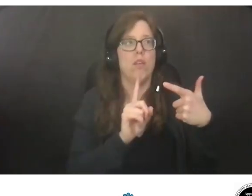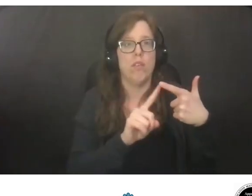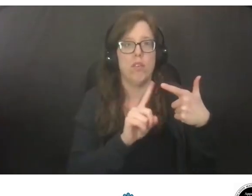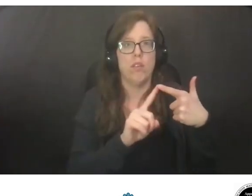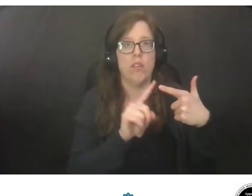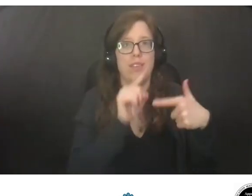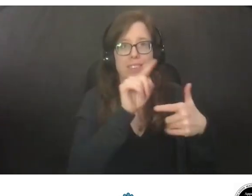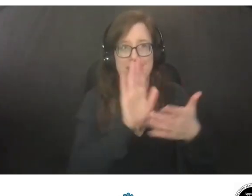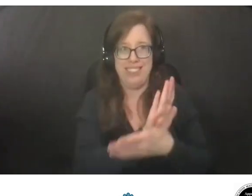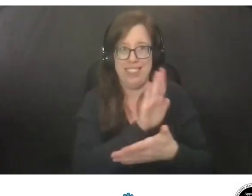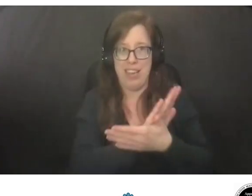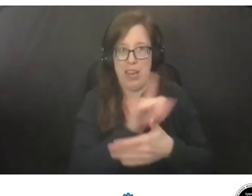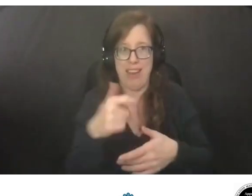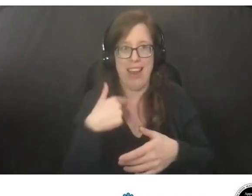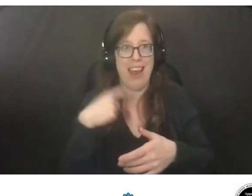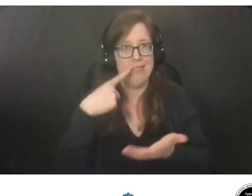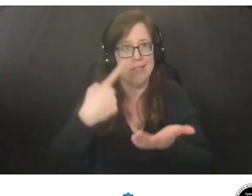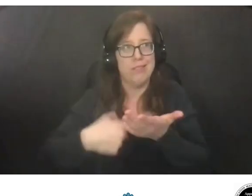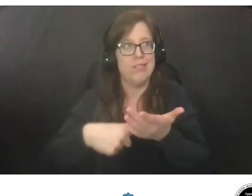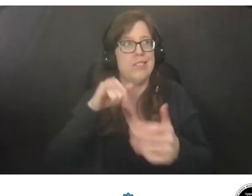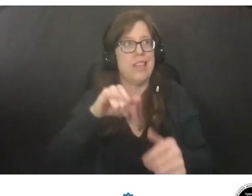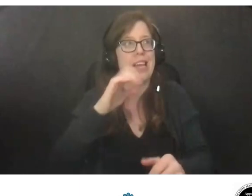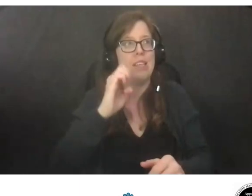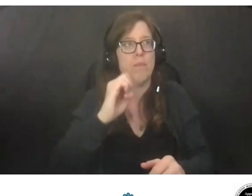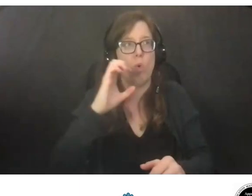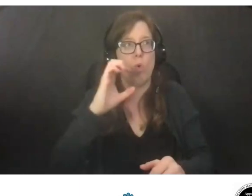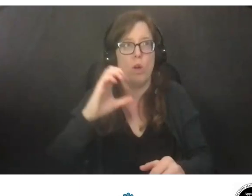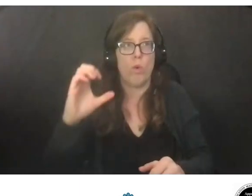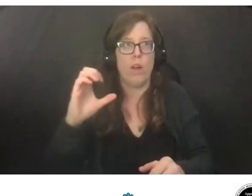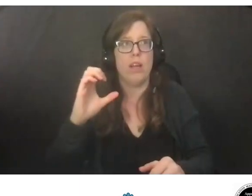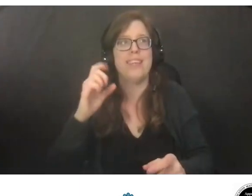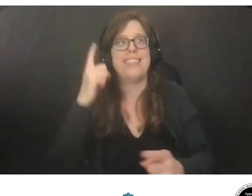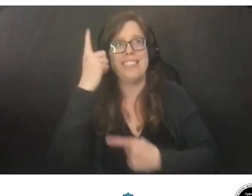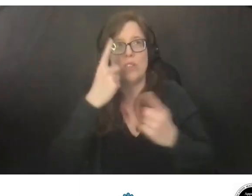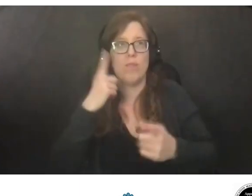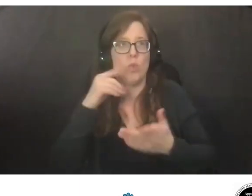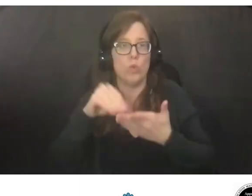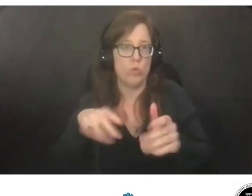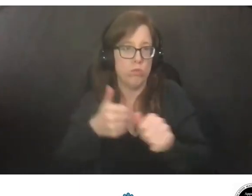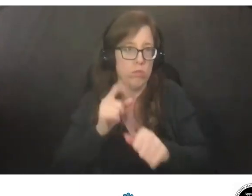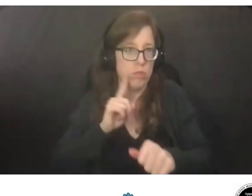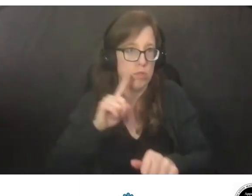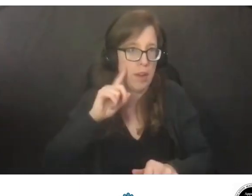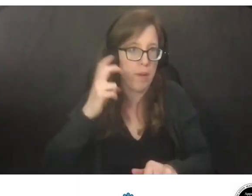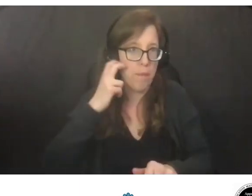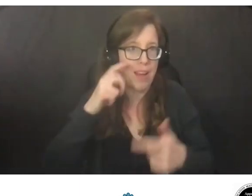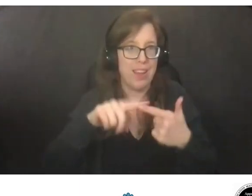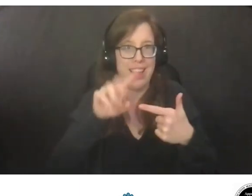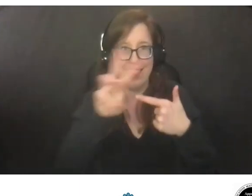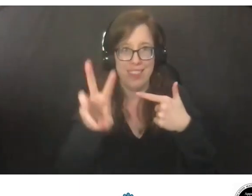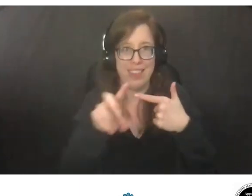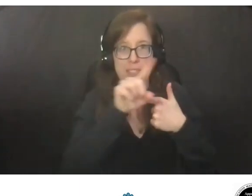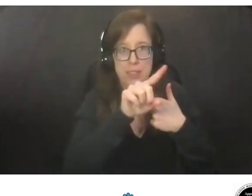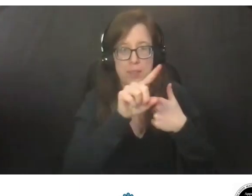This document that we...that I just walked you through, the Expanded Core Curriculum Considerations for Students who are Deafblind is linked next.